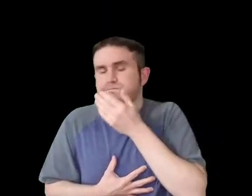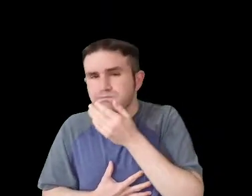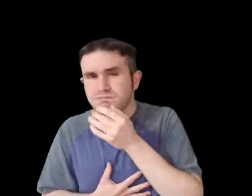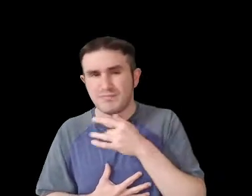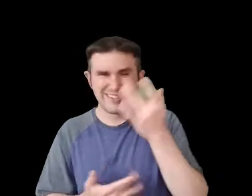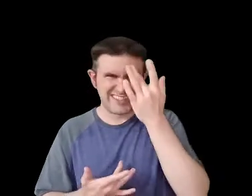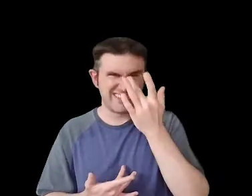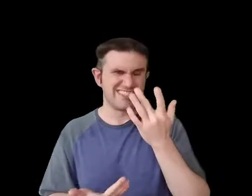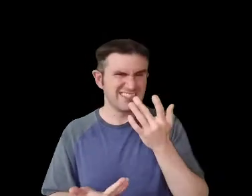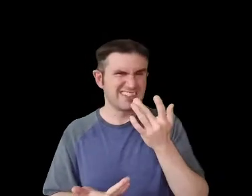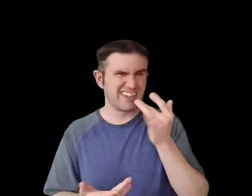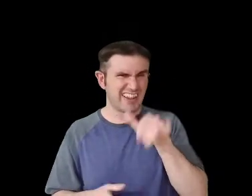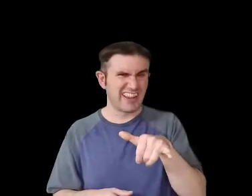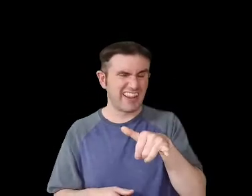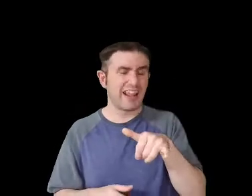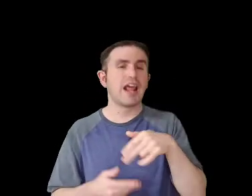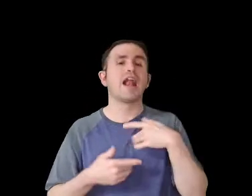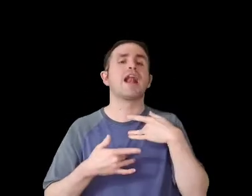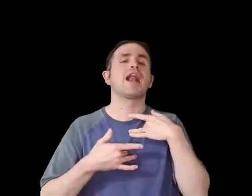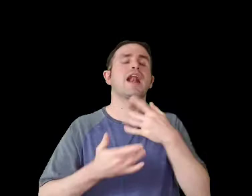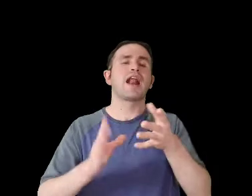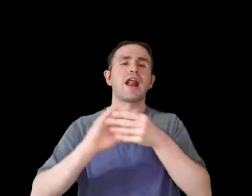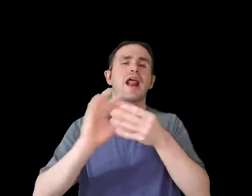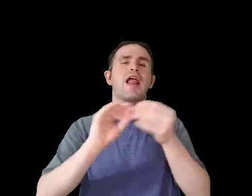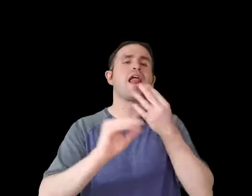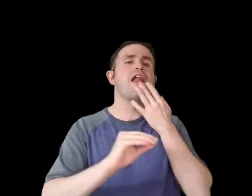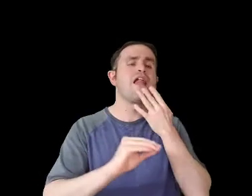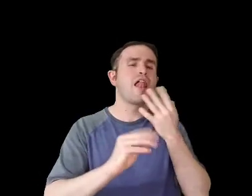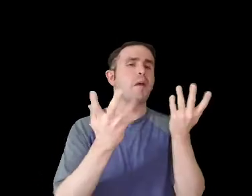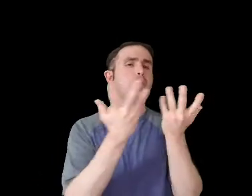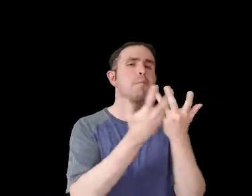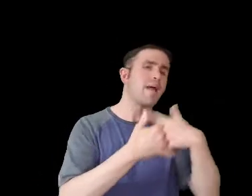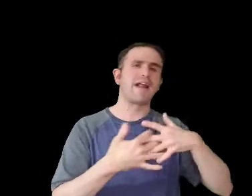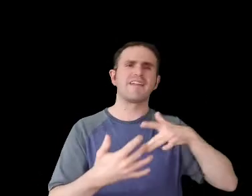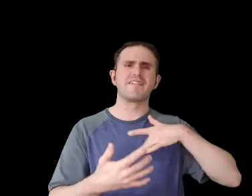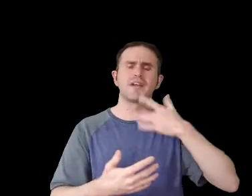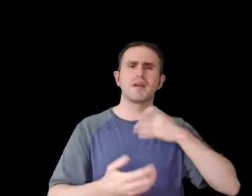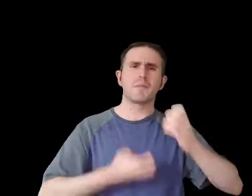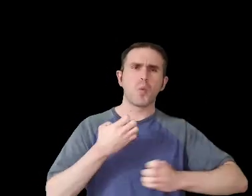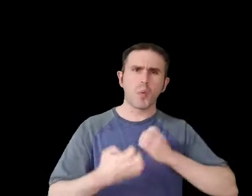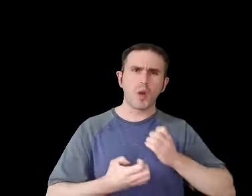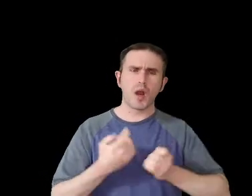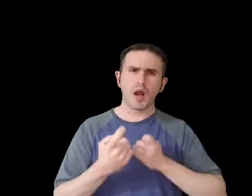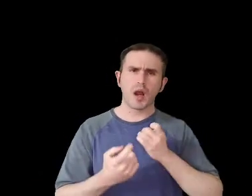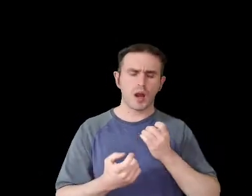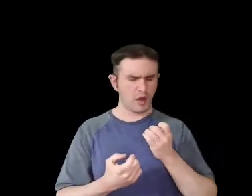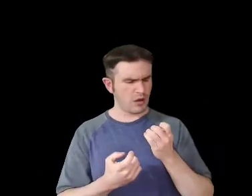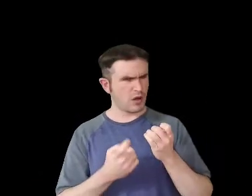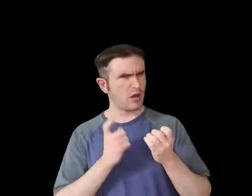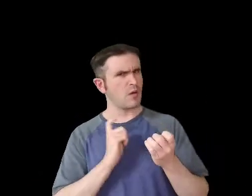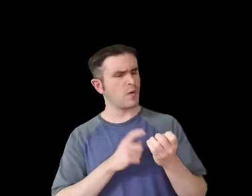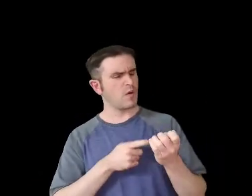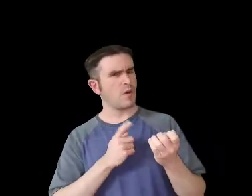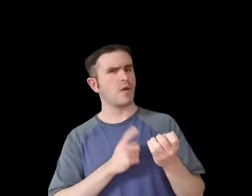like that, but we tend to use color and associate that with moods, right? Um...